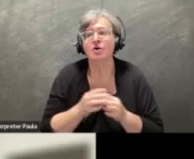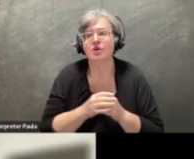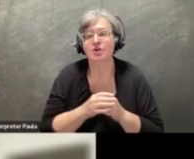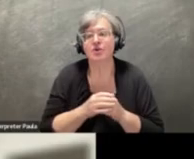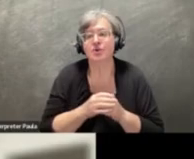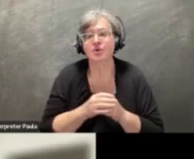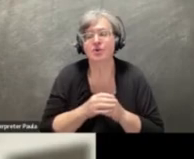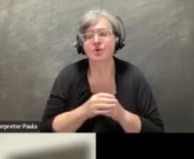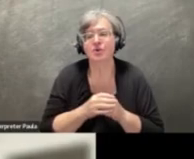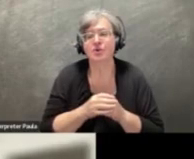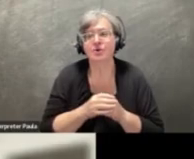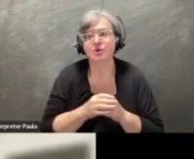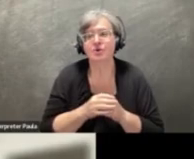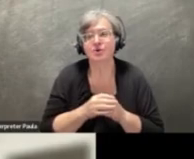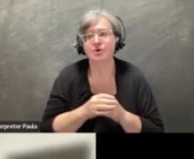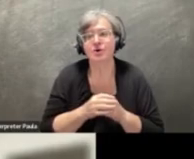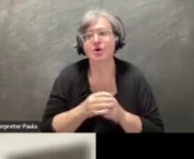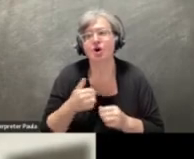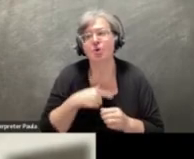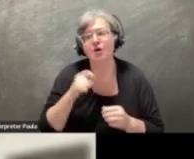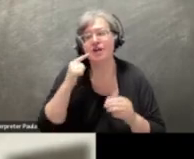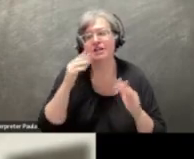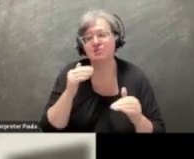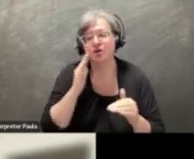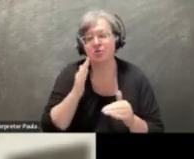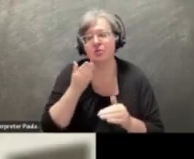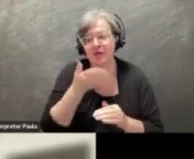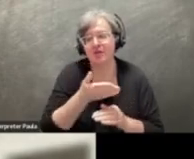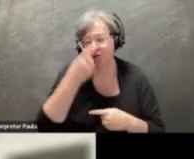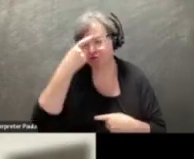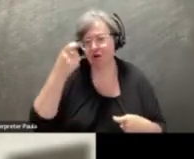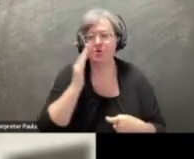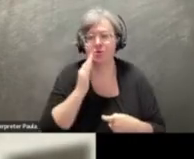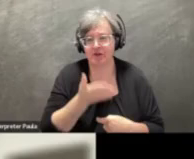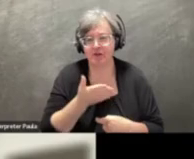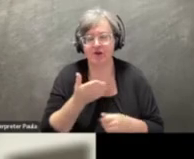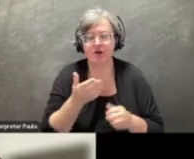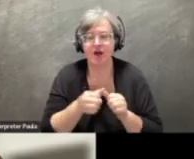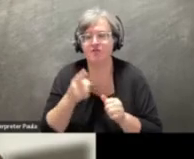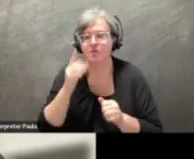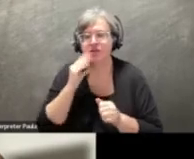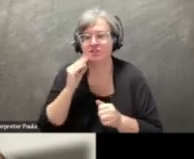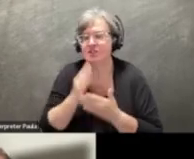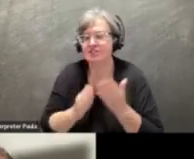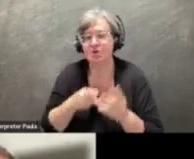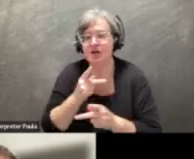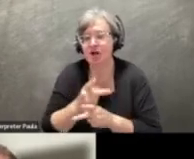One, we need to expect it's going to be present. Everyone has experienced some form of trauma. It's how we respond to